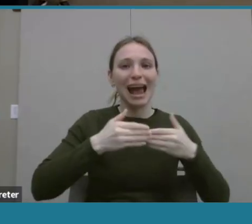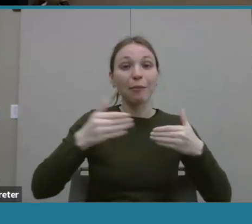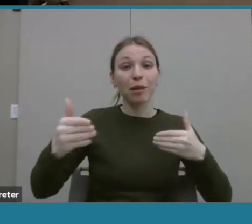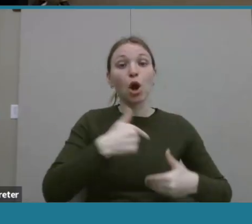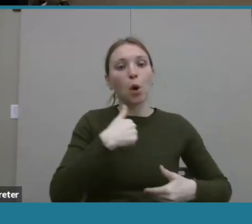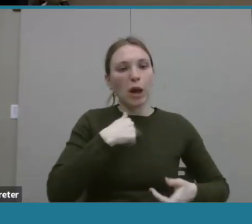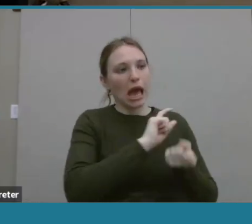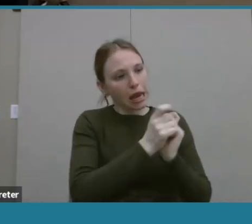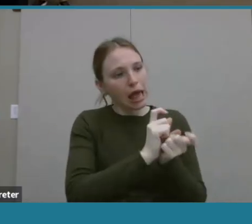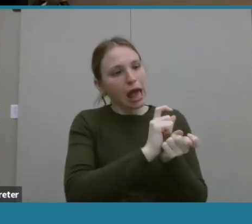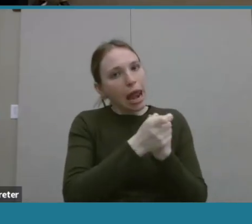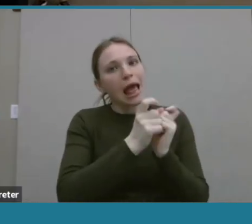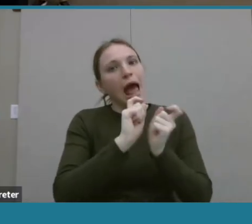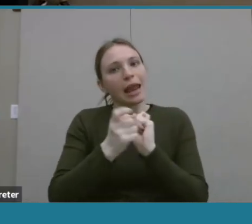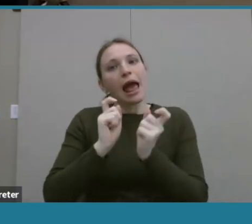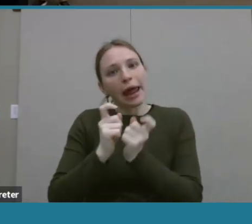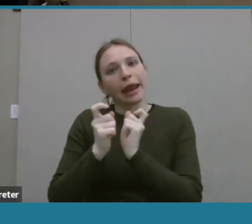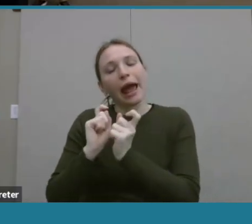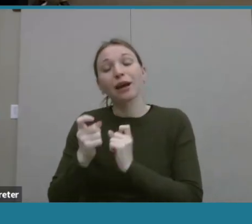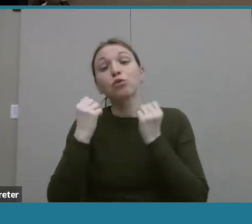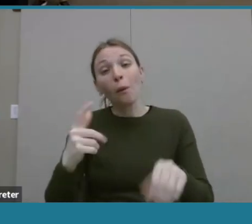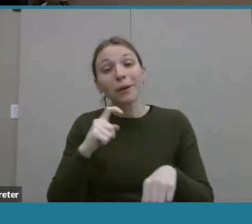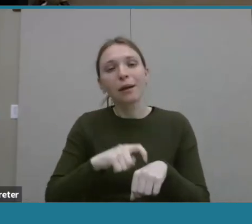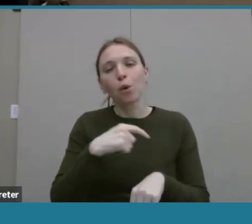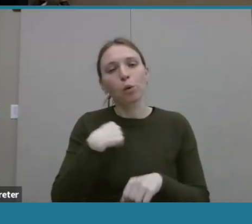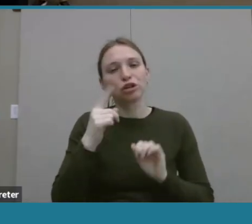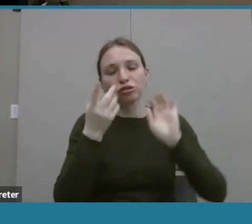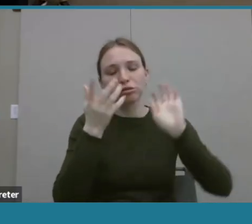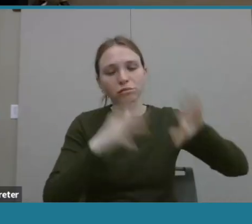Because we just, we, this is the first of the process that we did.